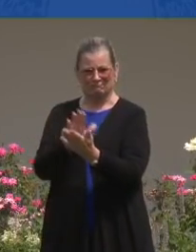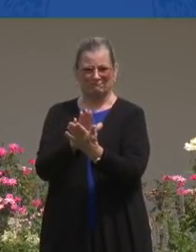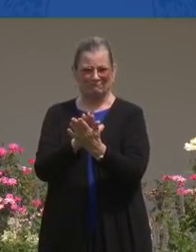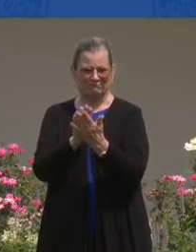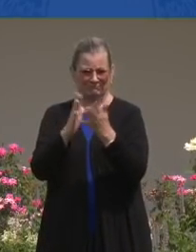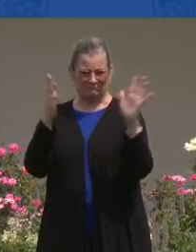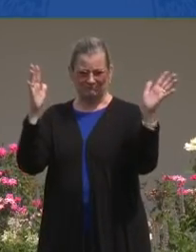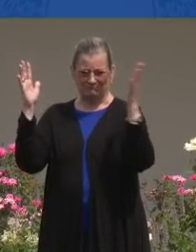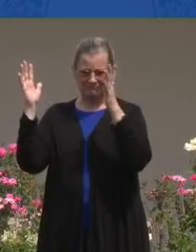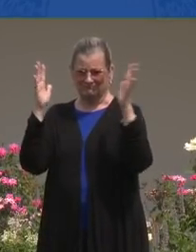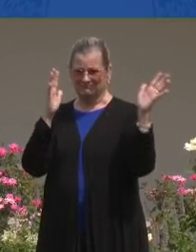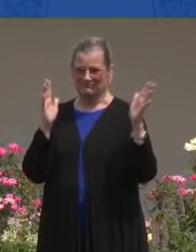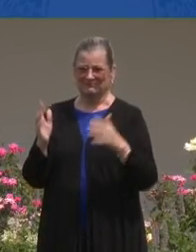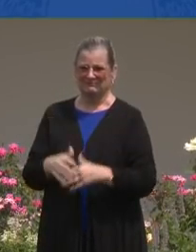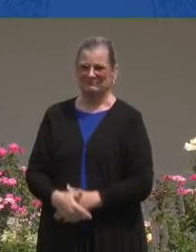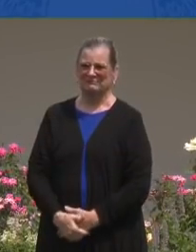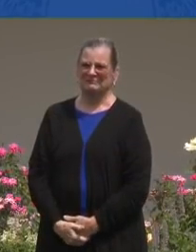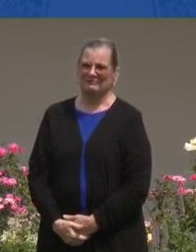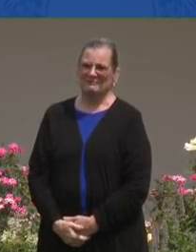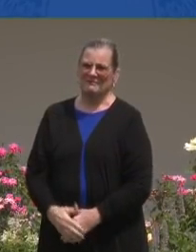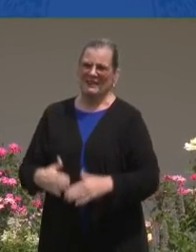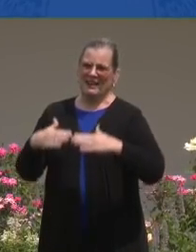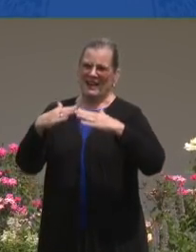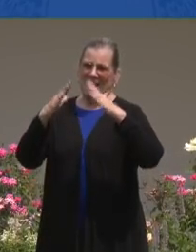House Majority Leader Steny Hoyer.